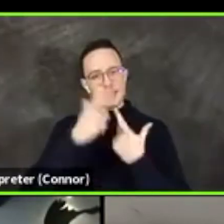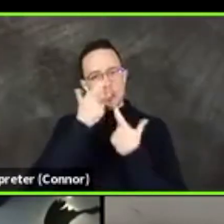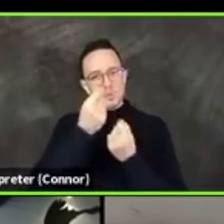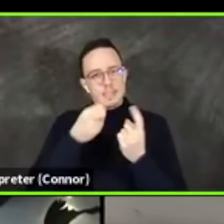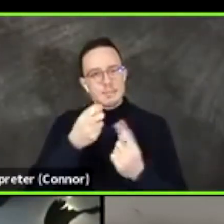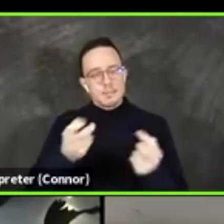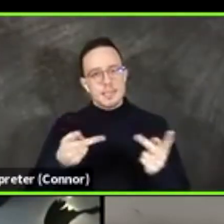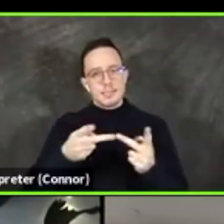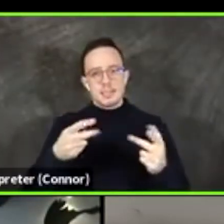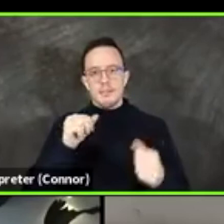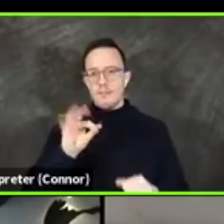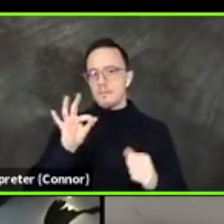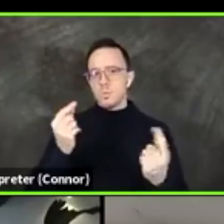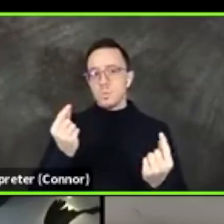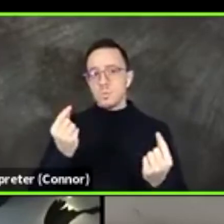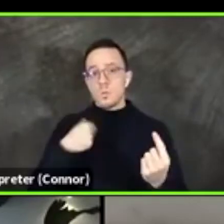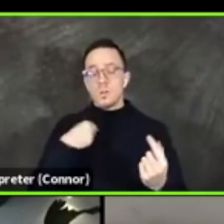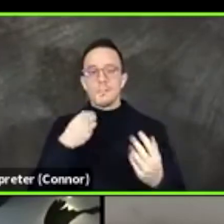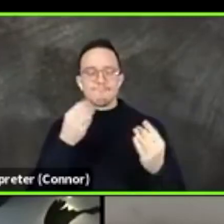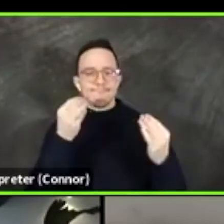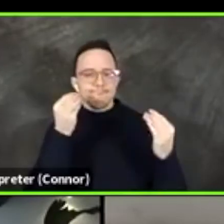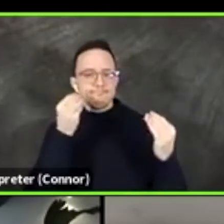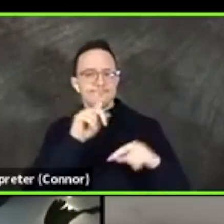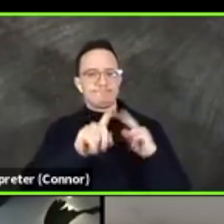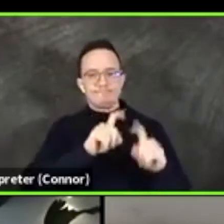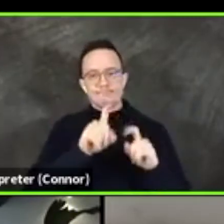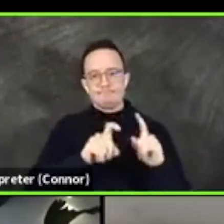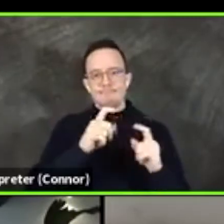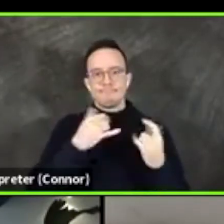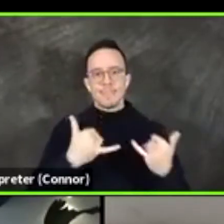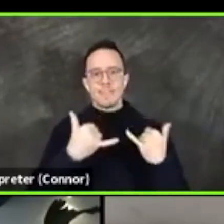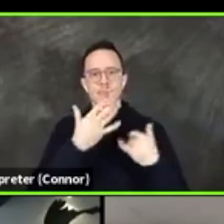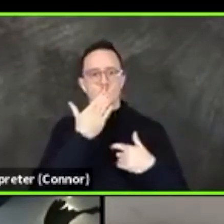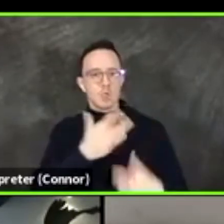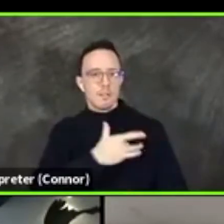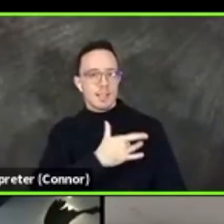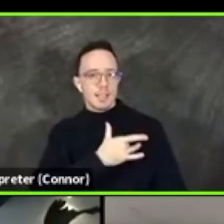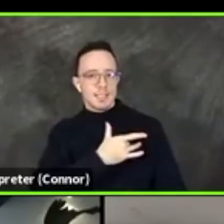THESE REALLY GOOD-FEELING TIMES, THAT I GENERATE TOGETHER I THINK WE NEED,